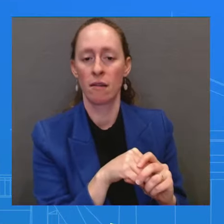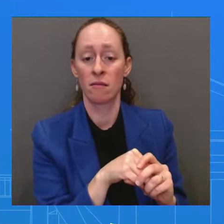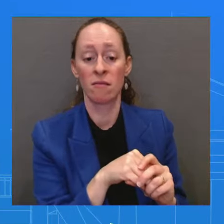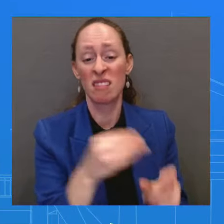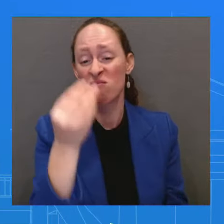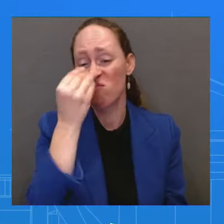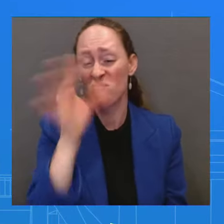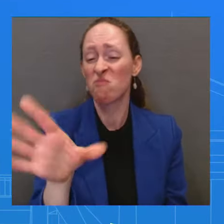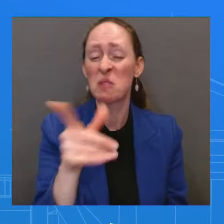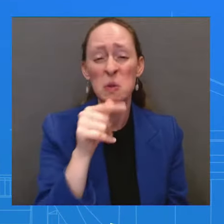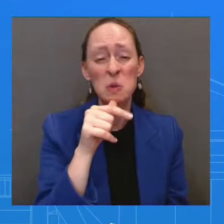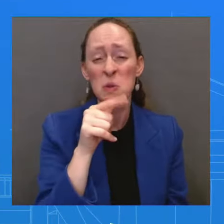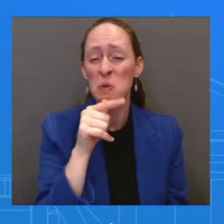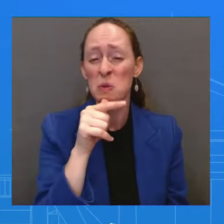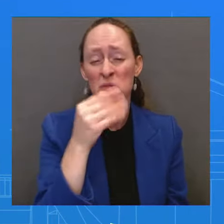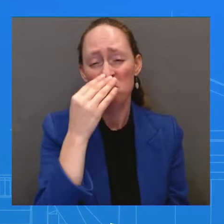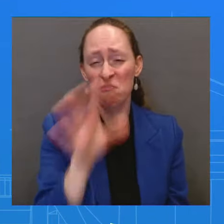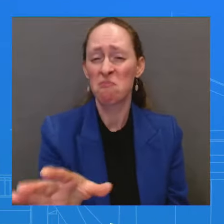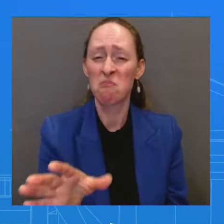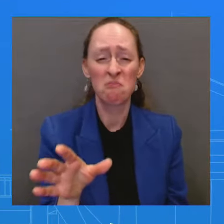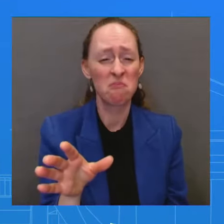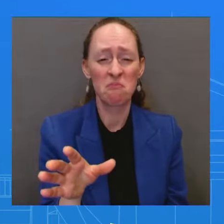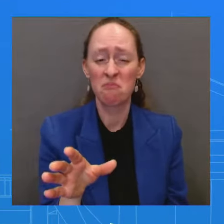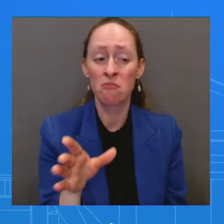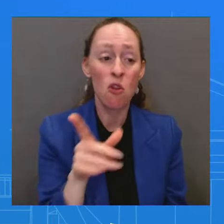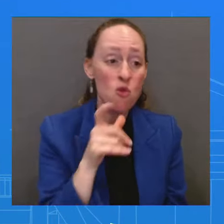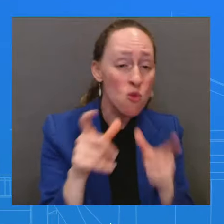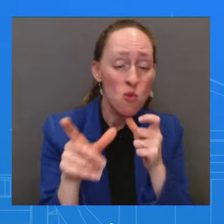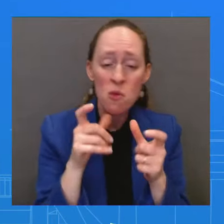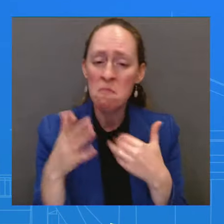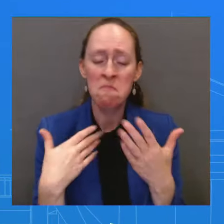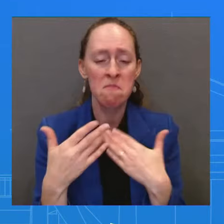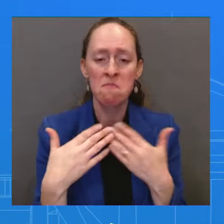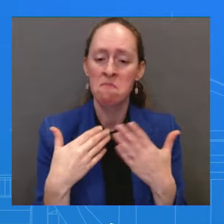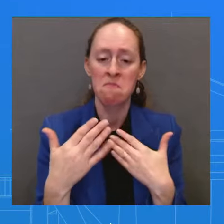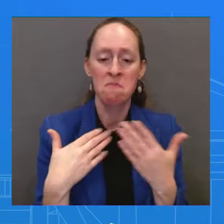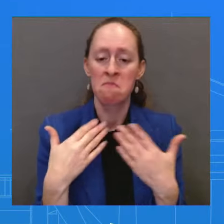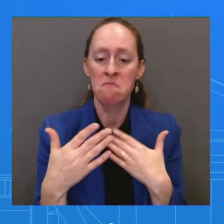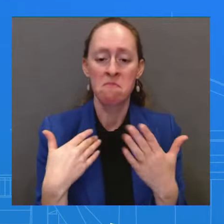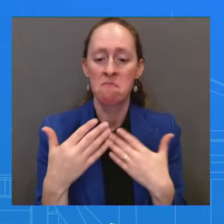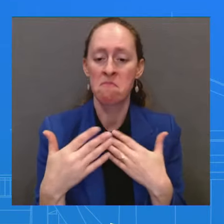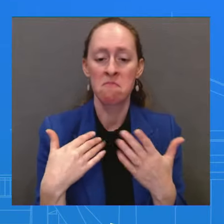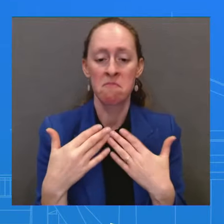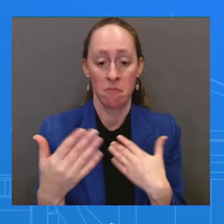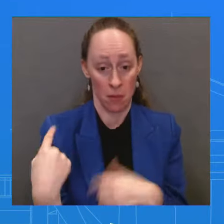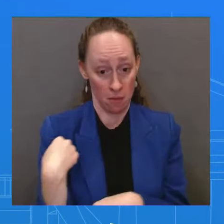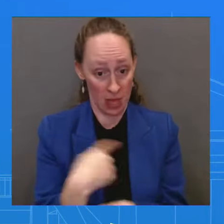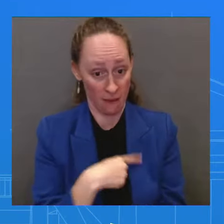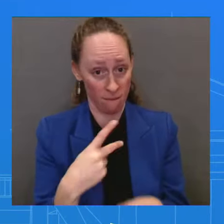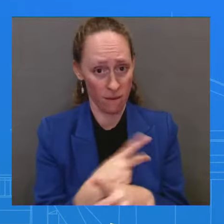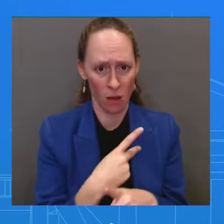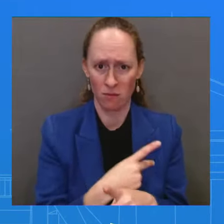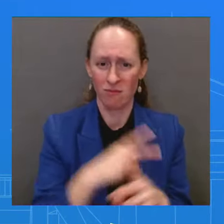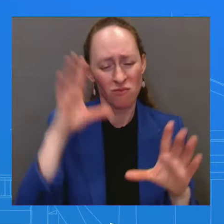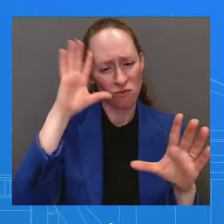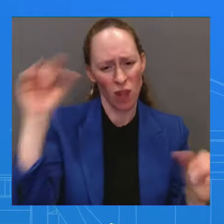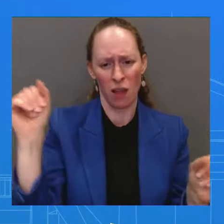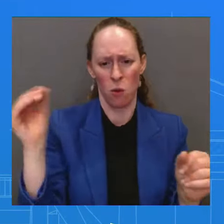That is not for us to figure out. The President doesn't have a vote. No one here has a vote. They have to figure this out. Go ahead, Peter. The Press: Karine, if the President is confident